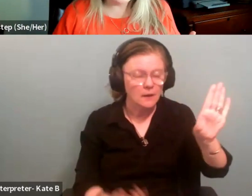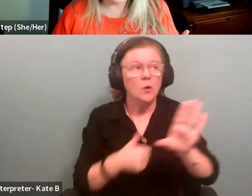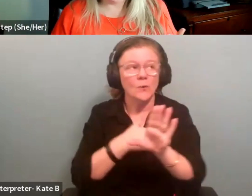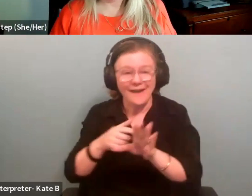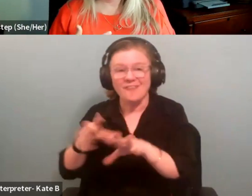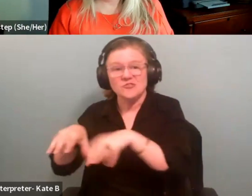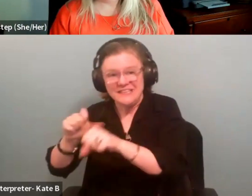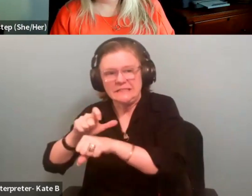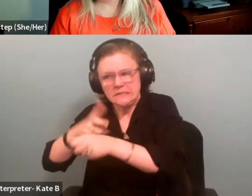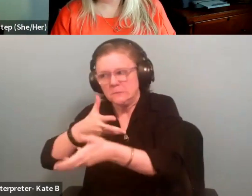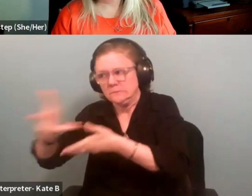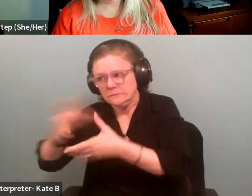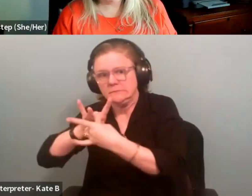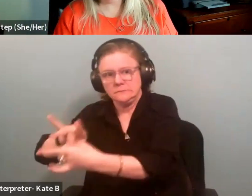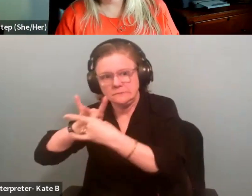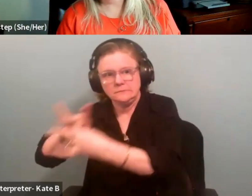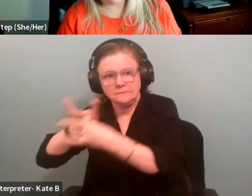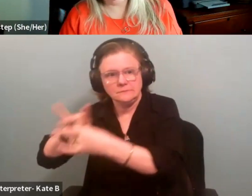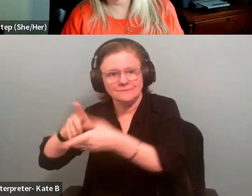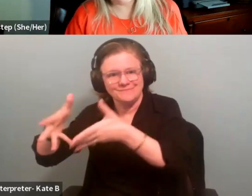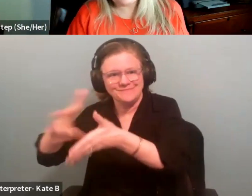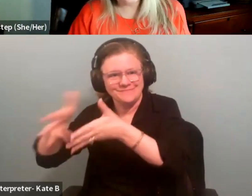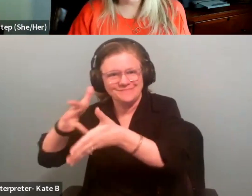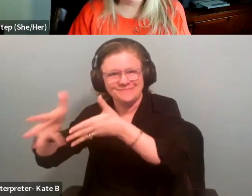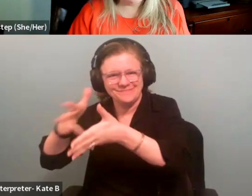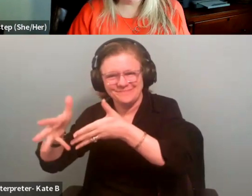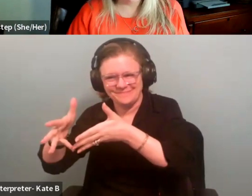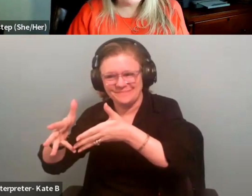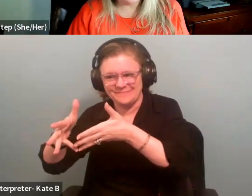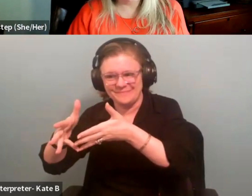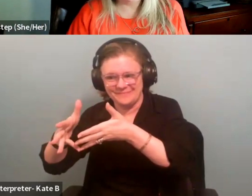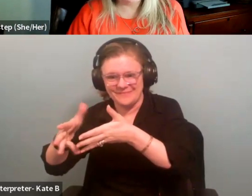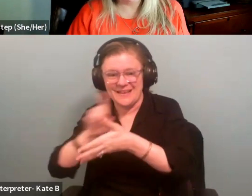things. But really being mindful of how can we be as flexible as